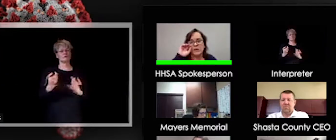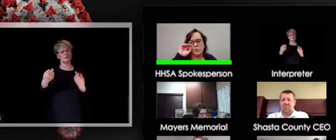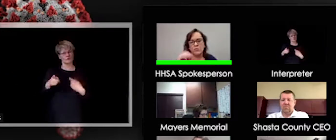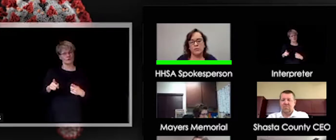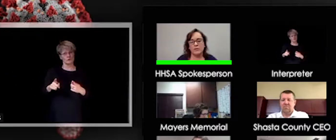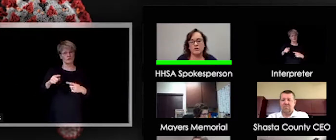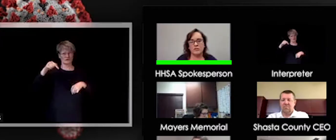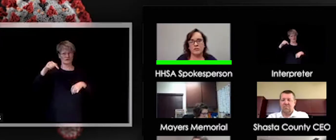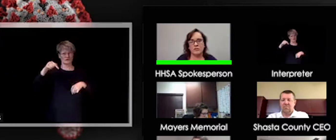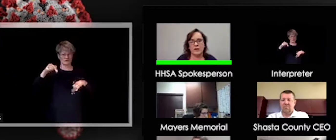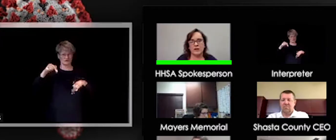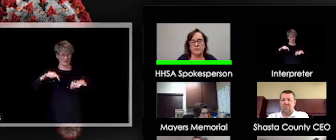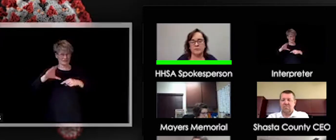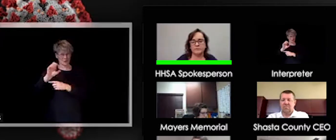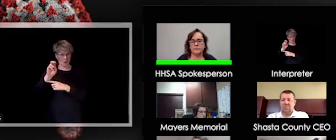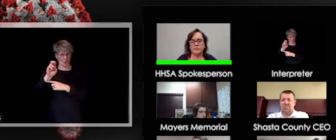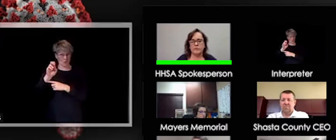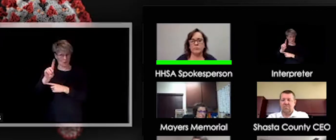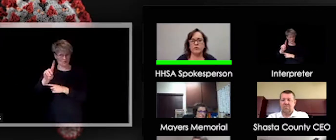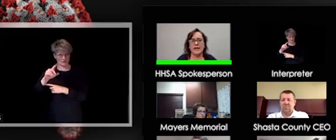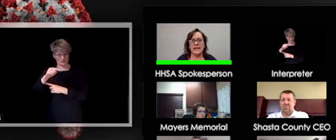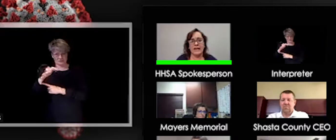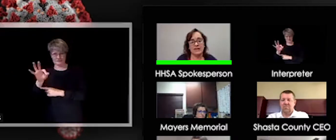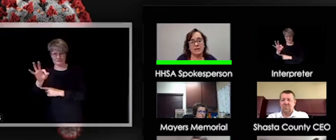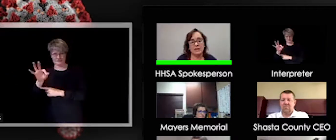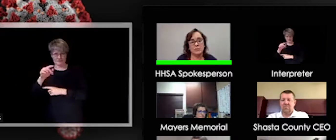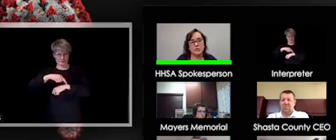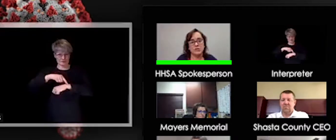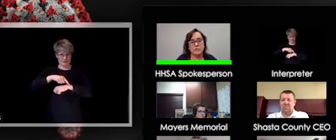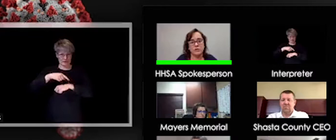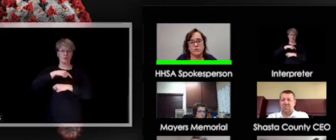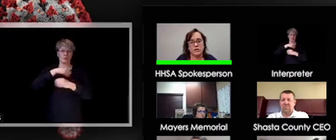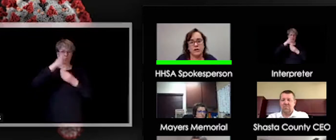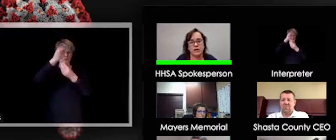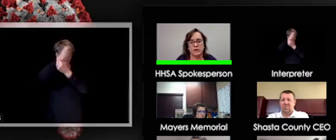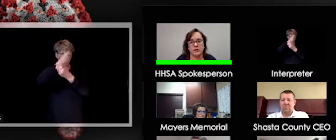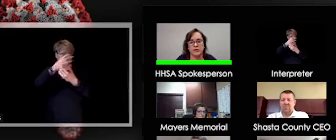but we want to make sure that we are providing an accurate picture of what is going on in